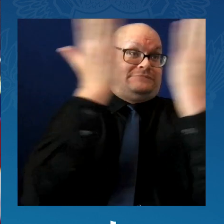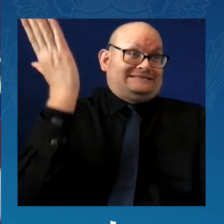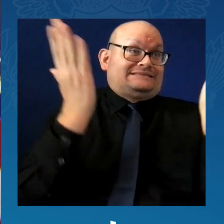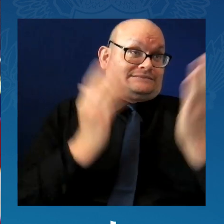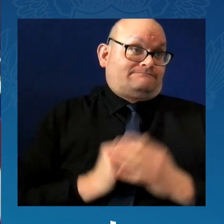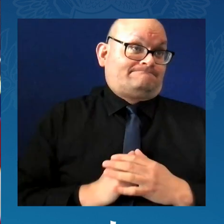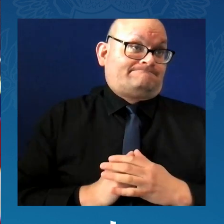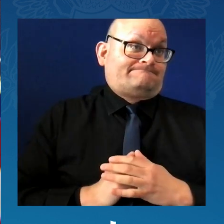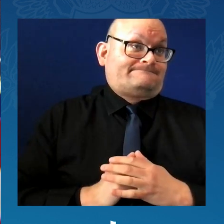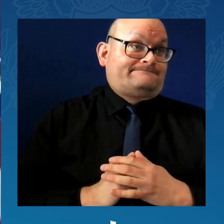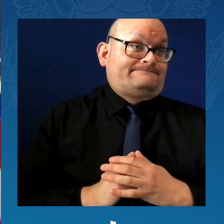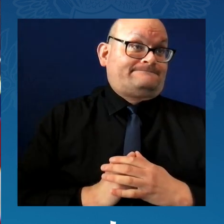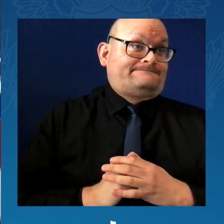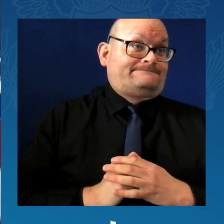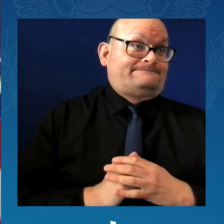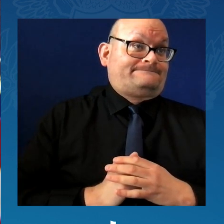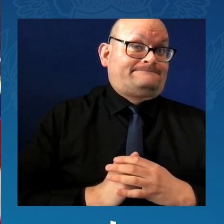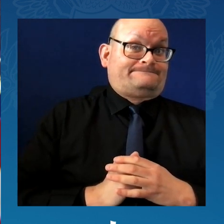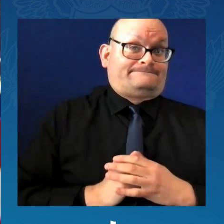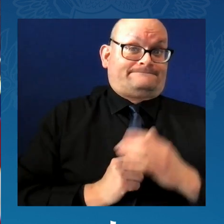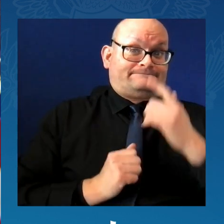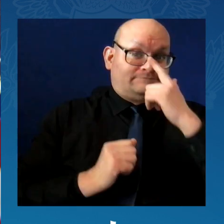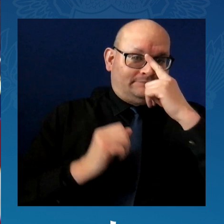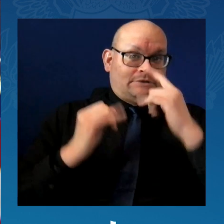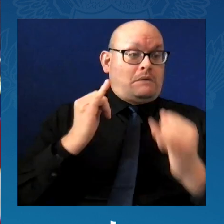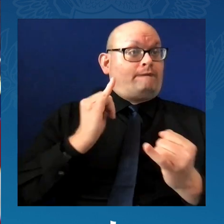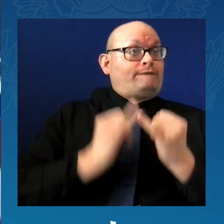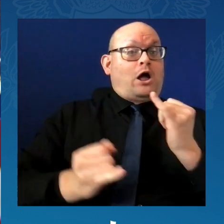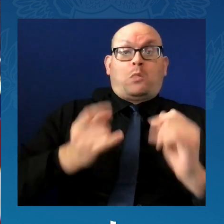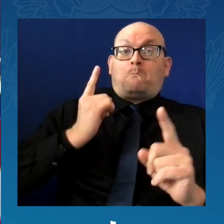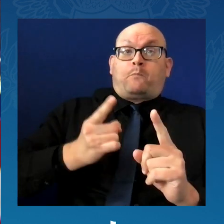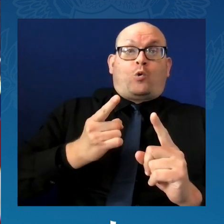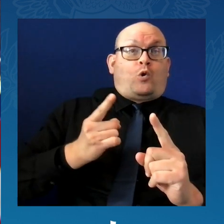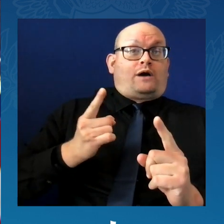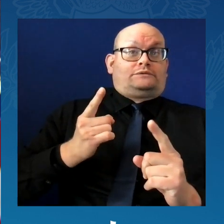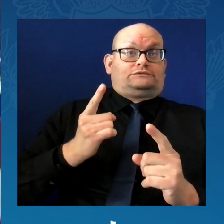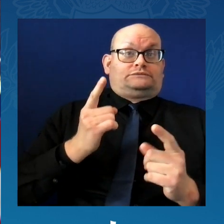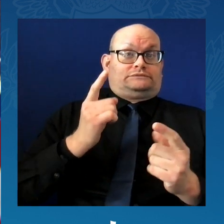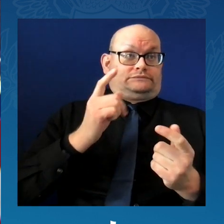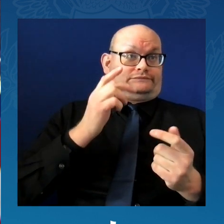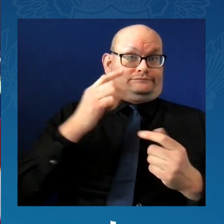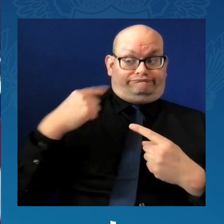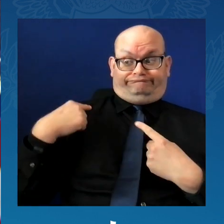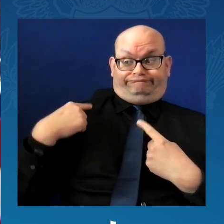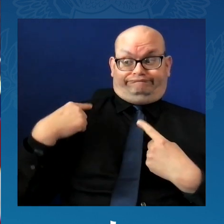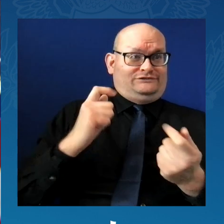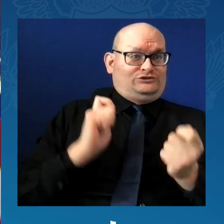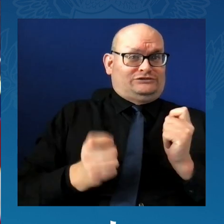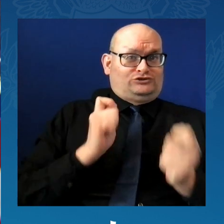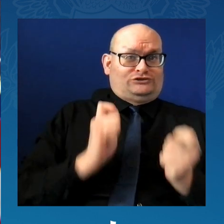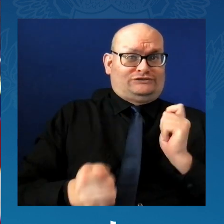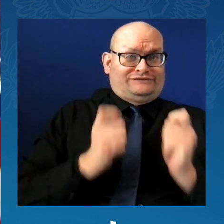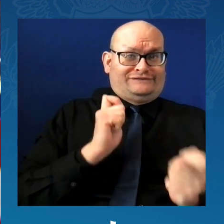And here is my final point: Much has changed since our nation first set our sights on the Moon six decades ago.